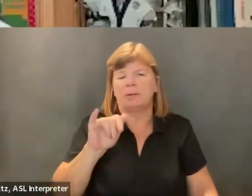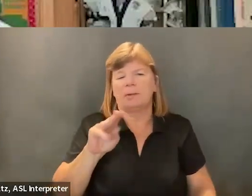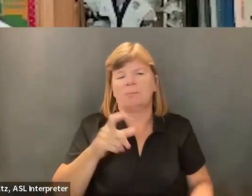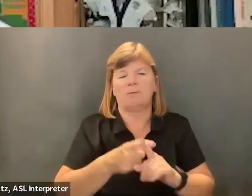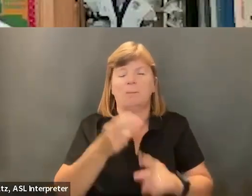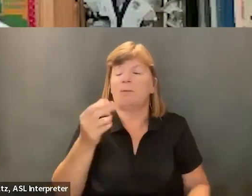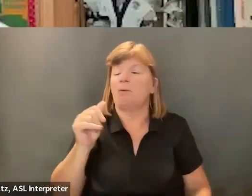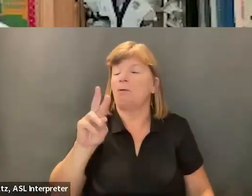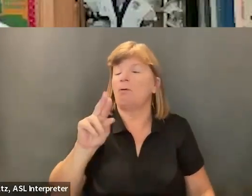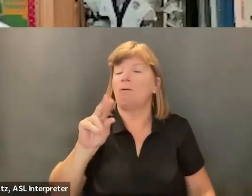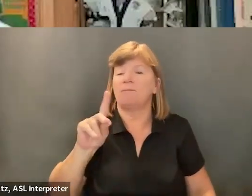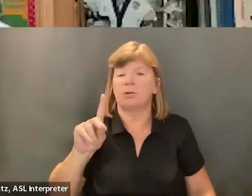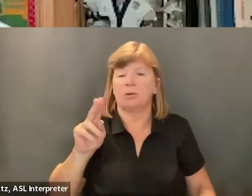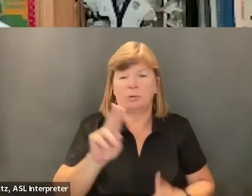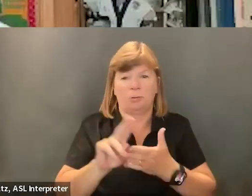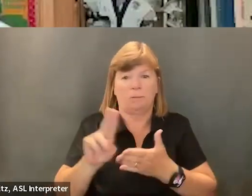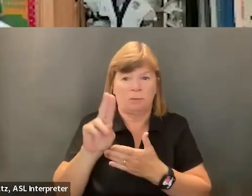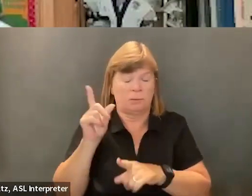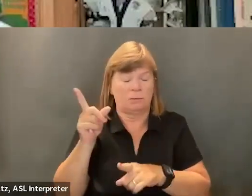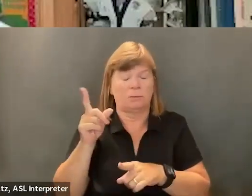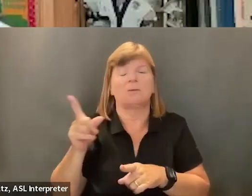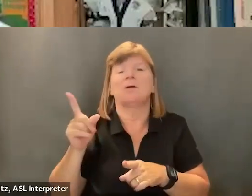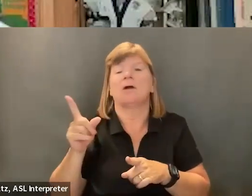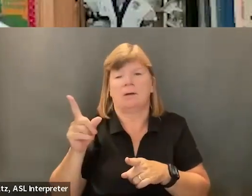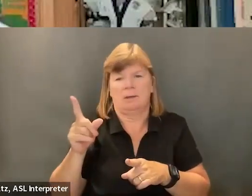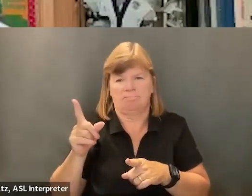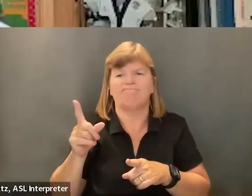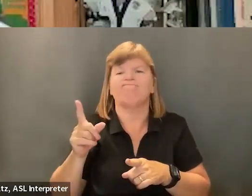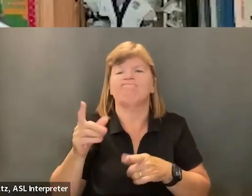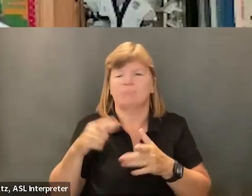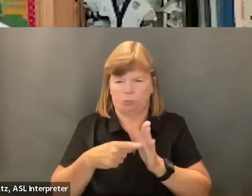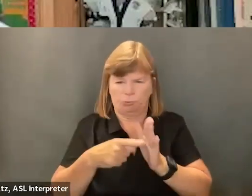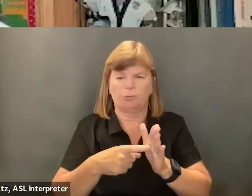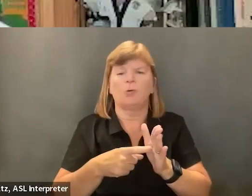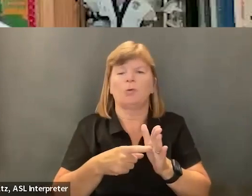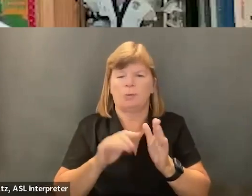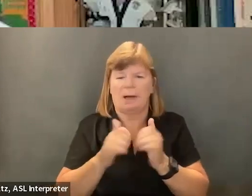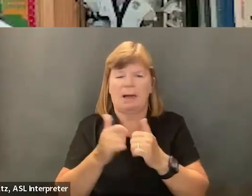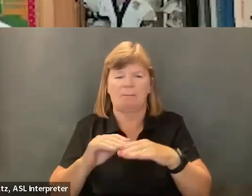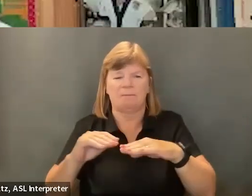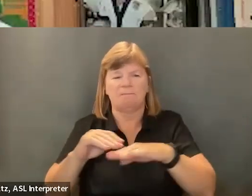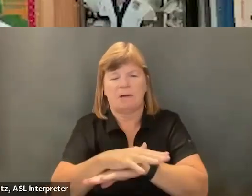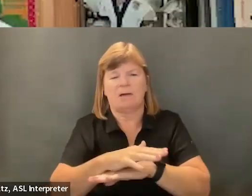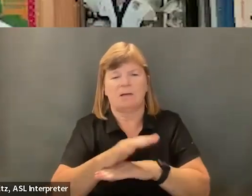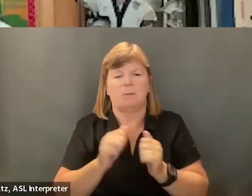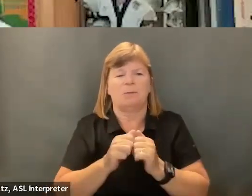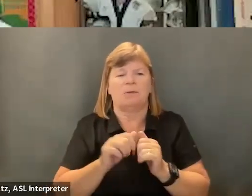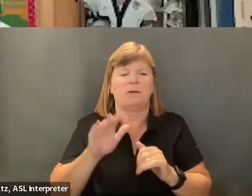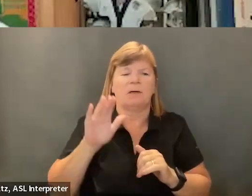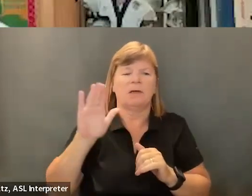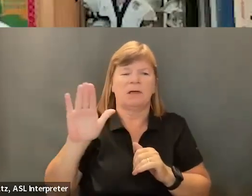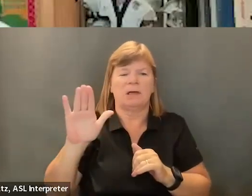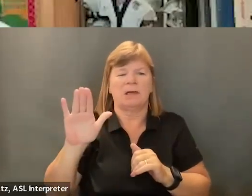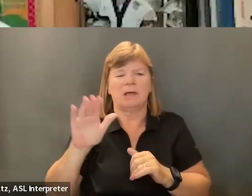uh has longitudinal effects on his uh more intervention model of reading engagement